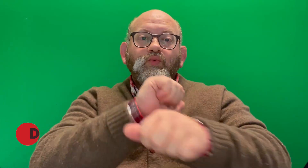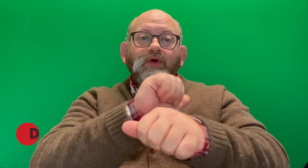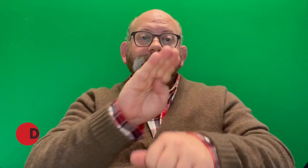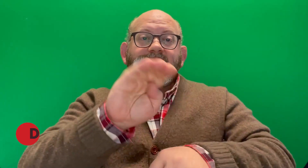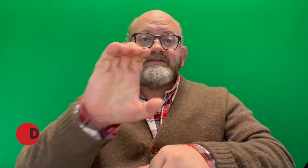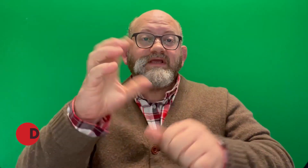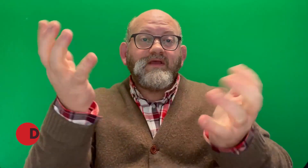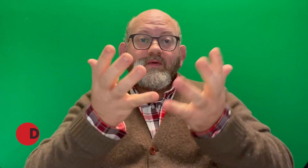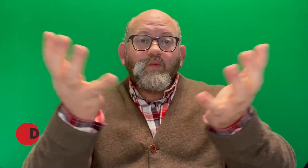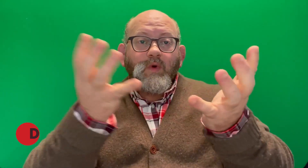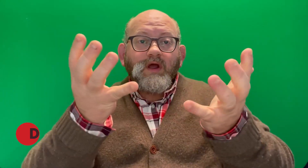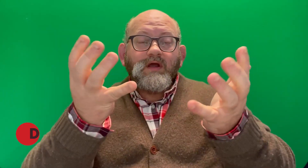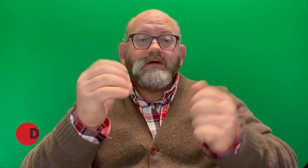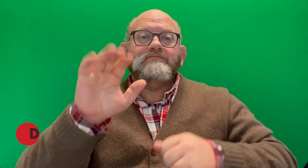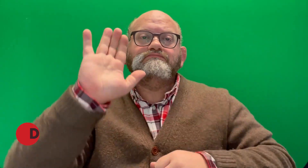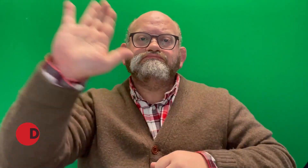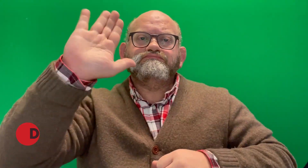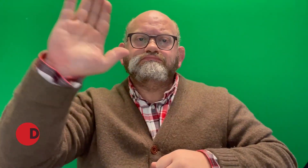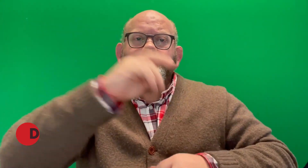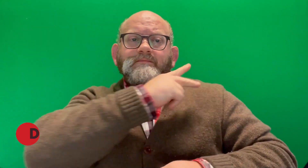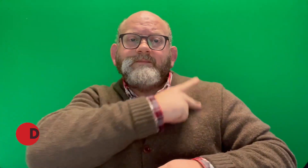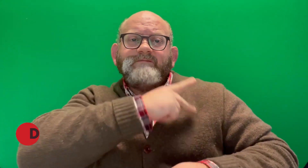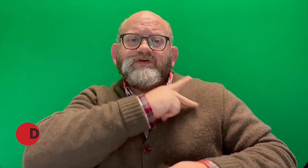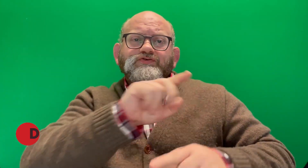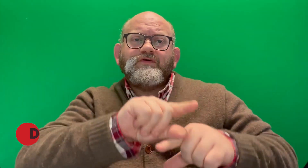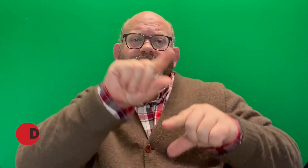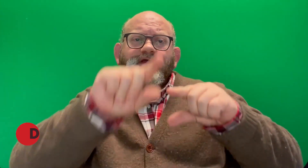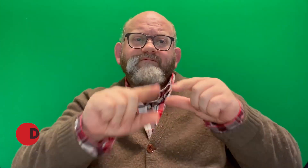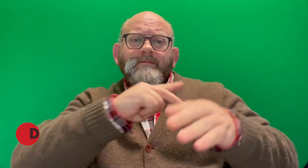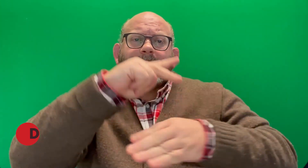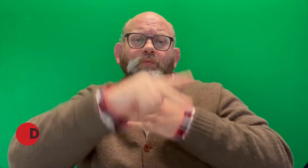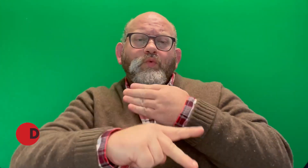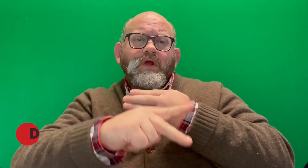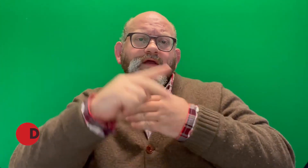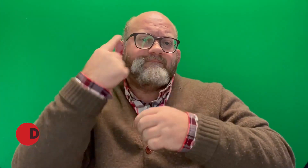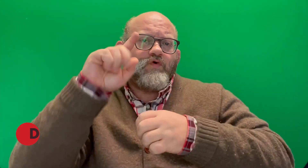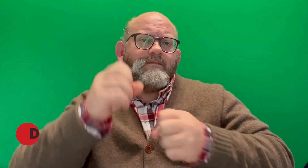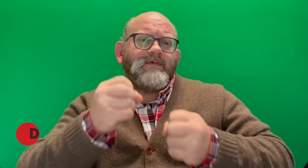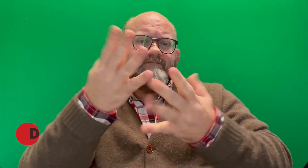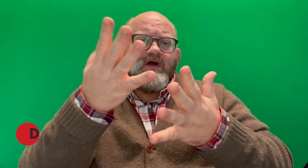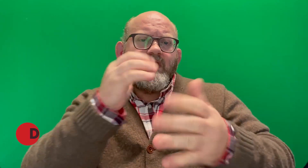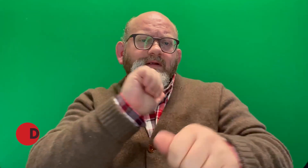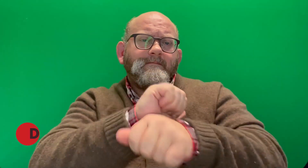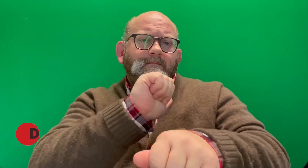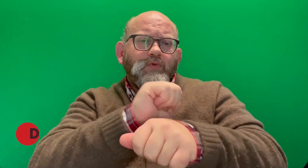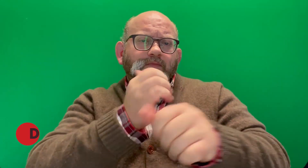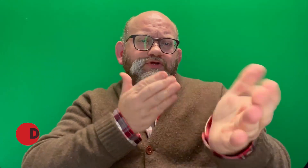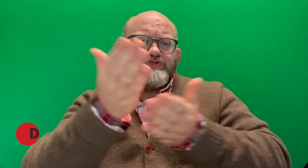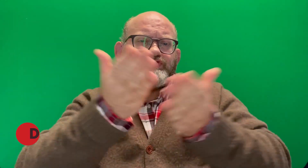WorkBC is a provincial government program to provide employment